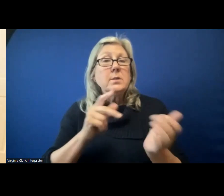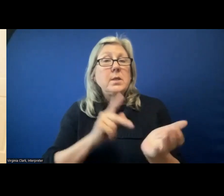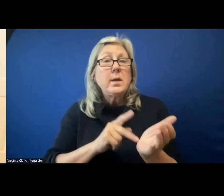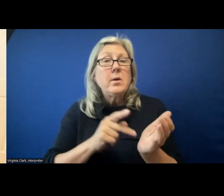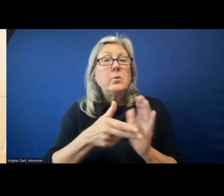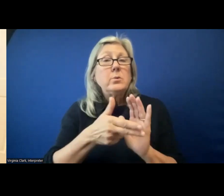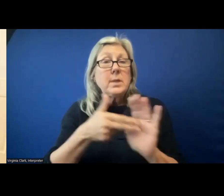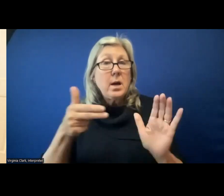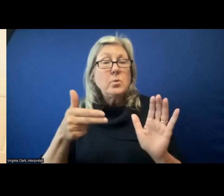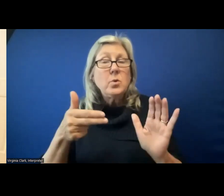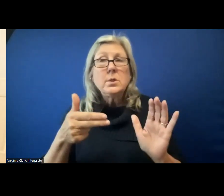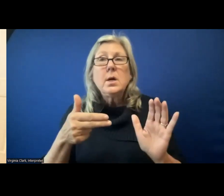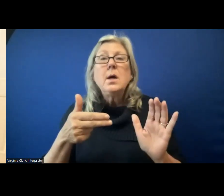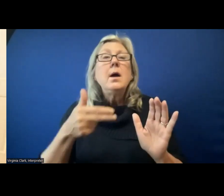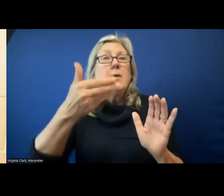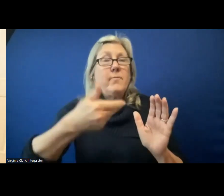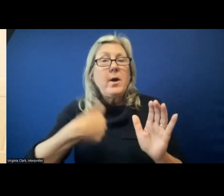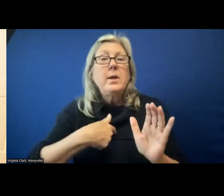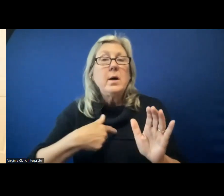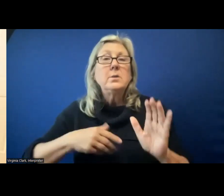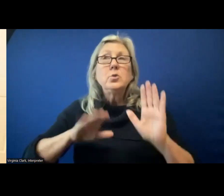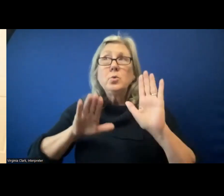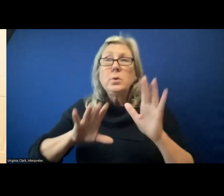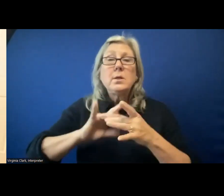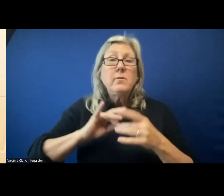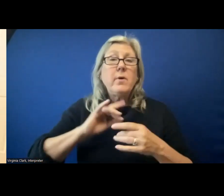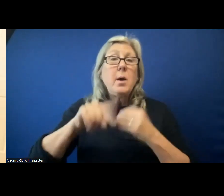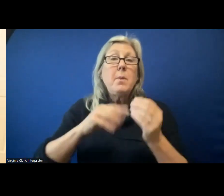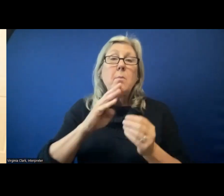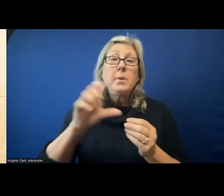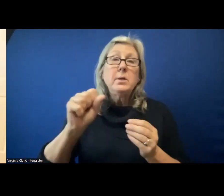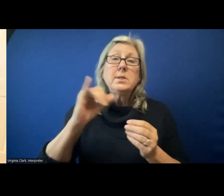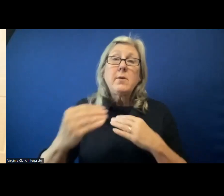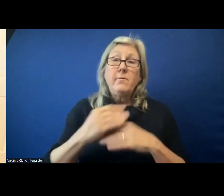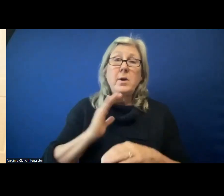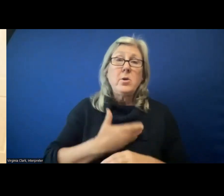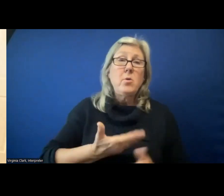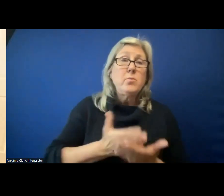bills that directly affect our lives and rights. The exclusion of our voices and experiences